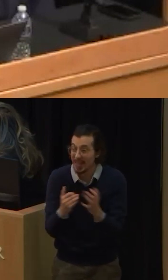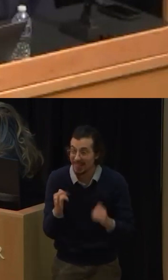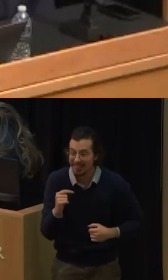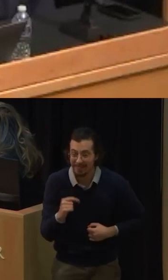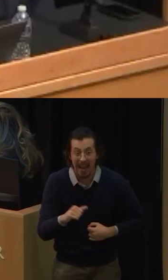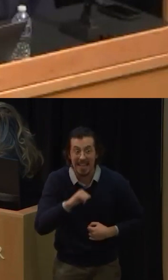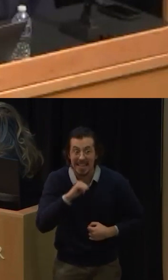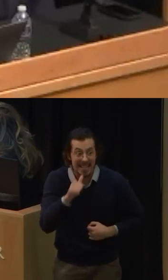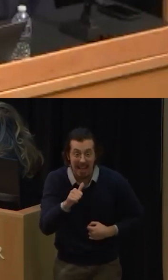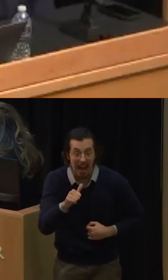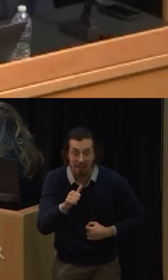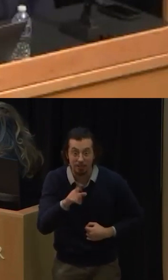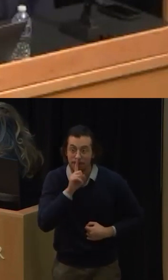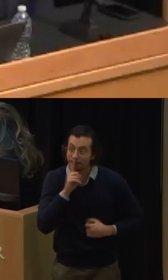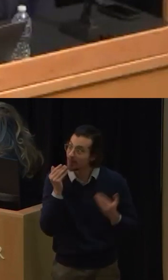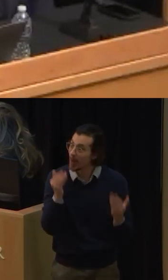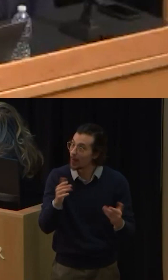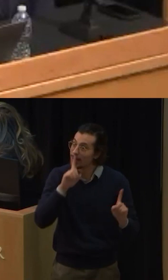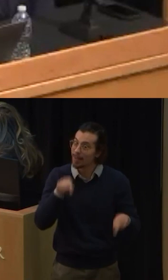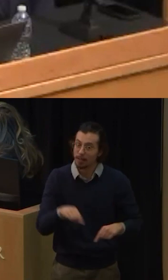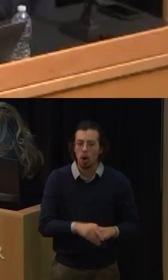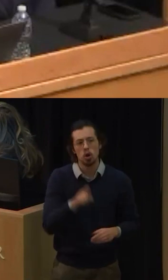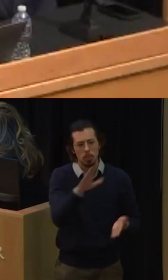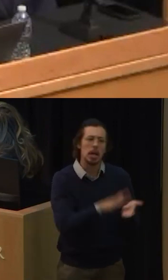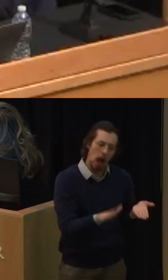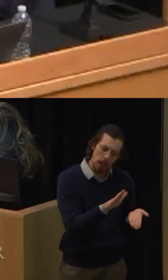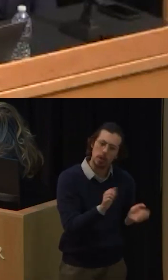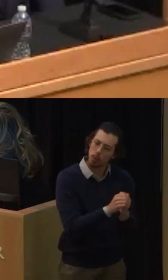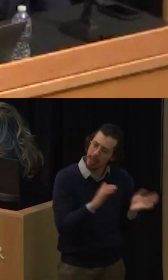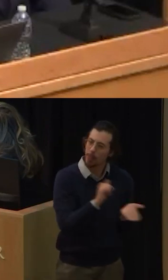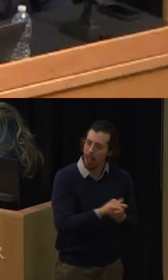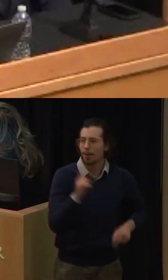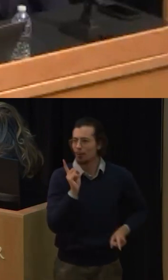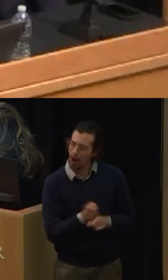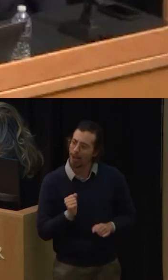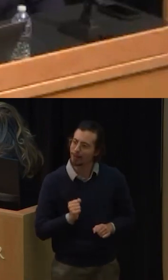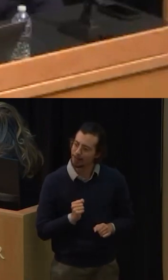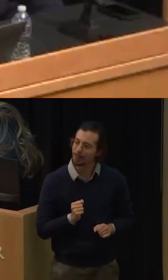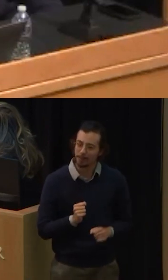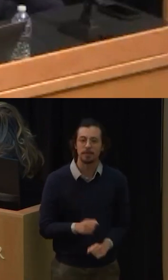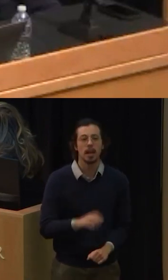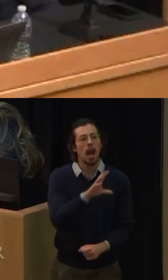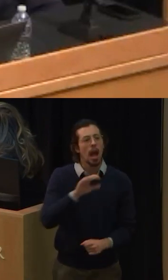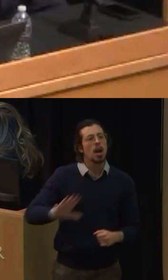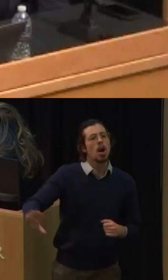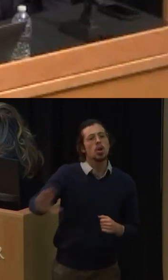It's not rhetorical. A college. A college, right, and what would your endowment be?